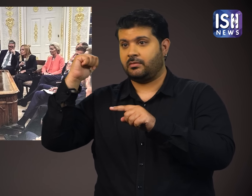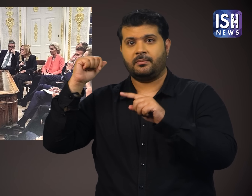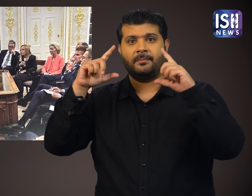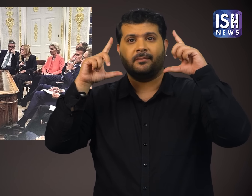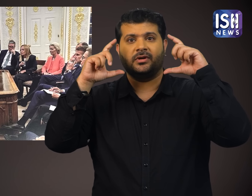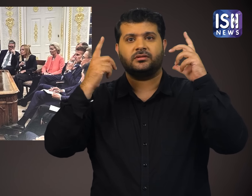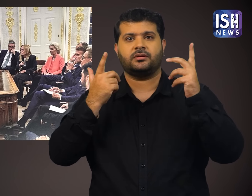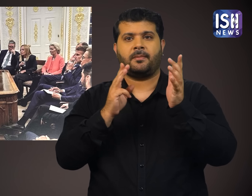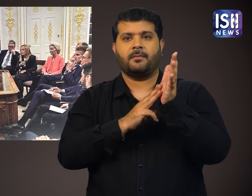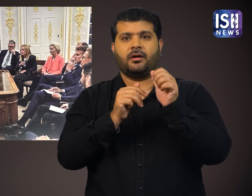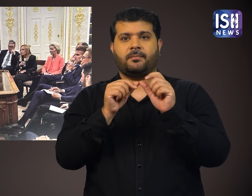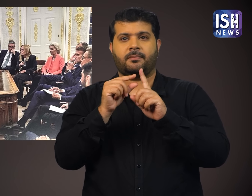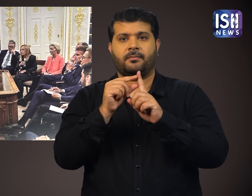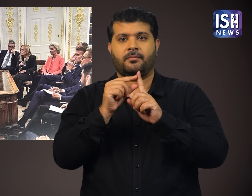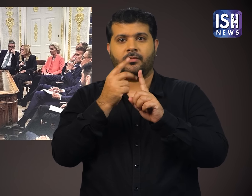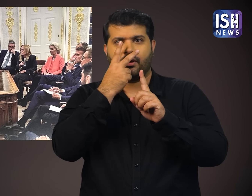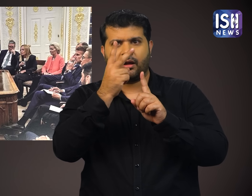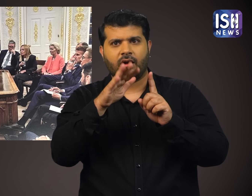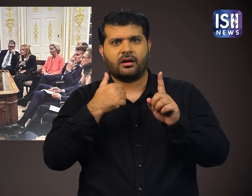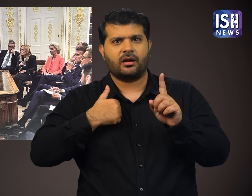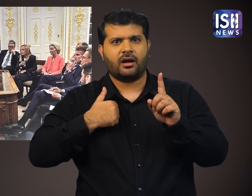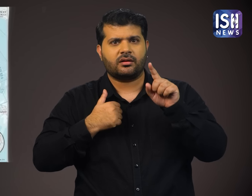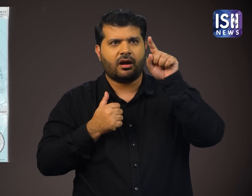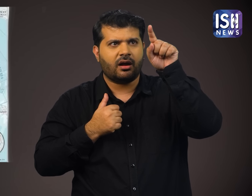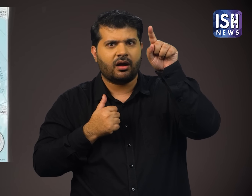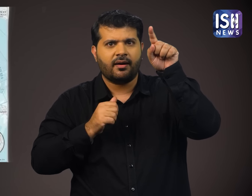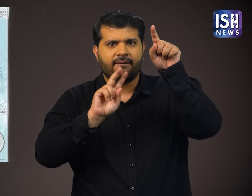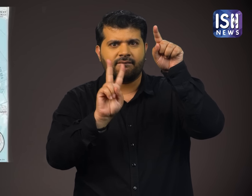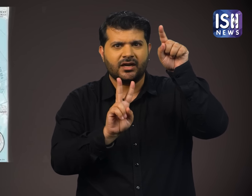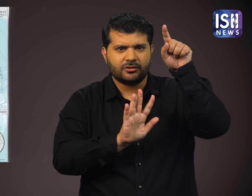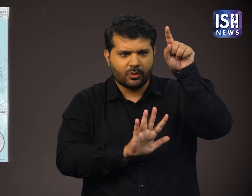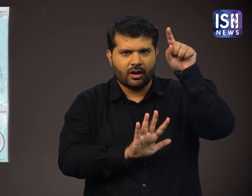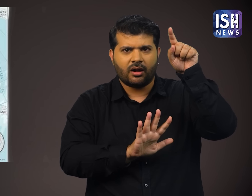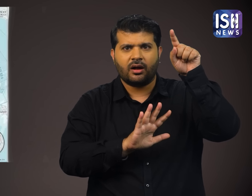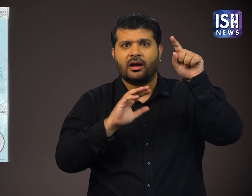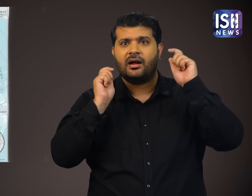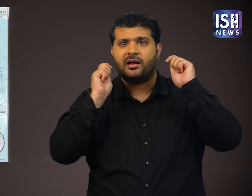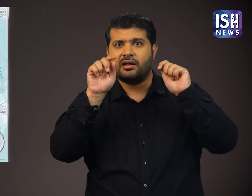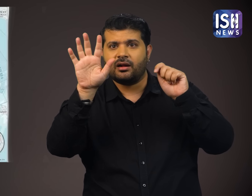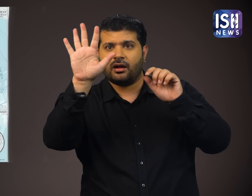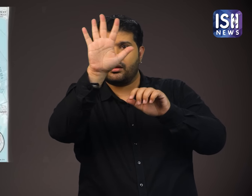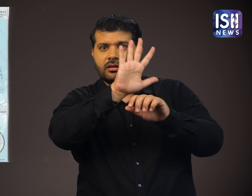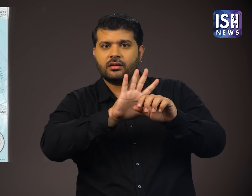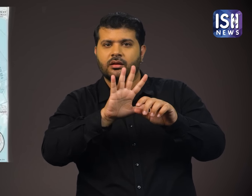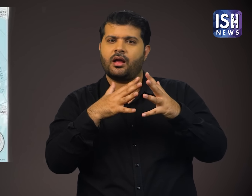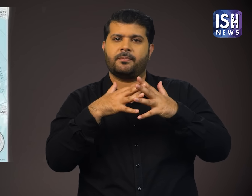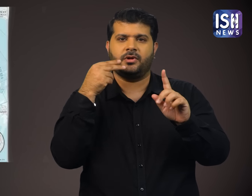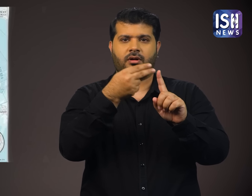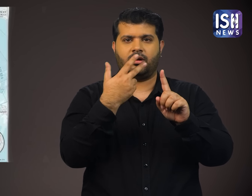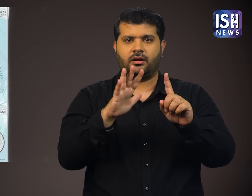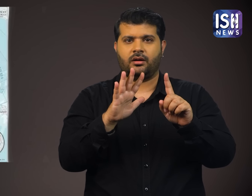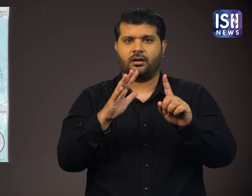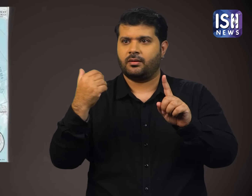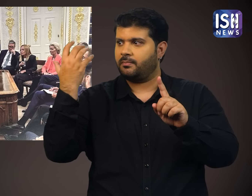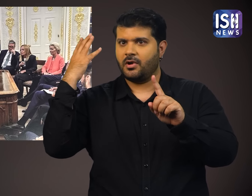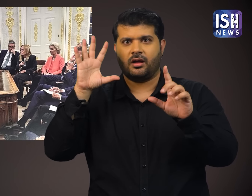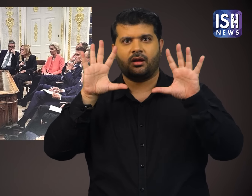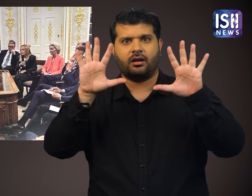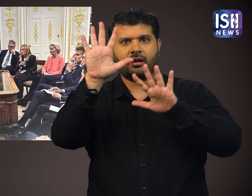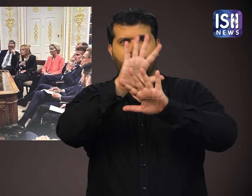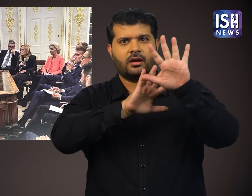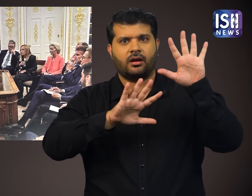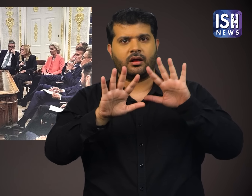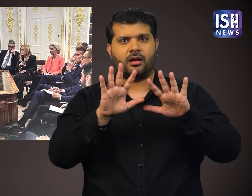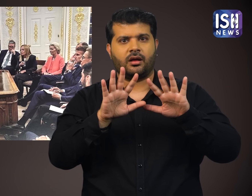In the background was a map which showed Canada, Venezuela and Greenland as part of the U.S.